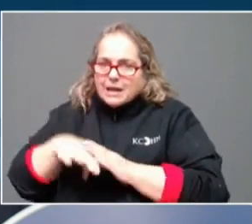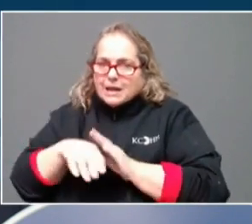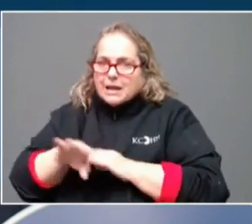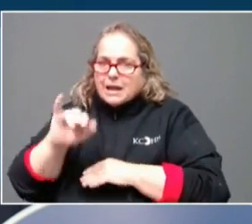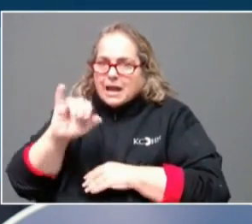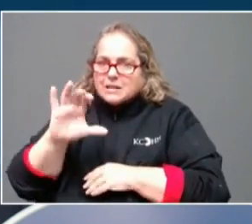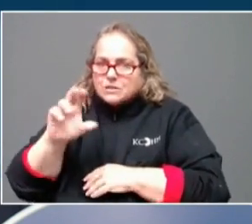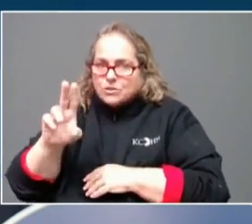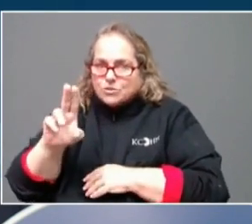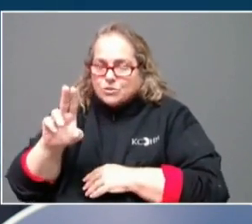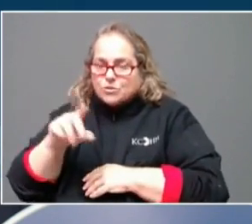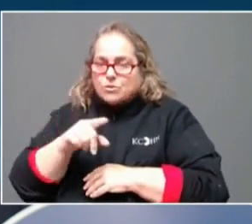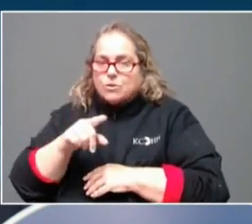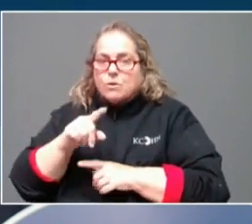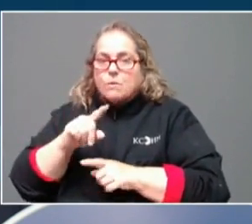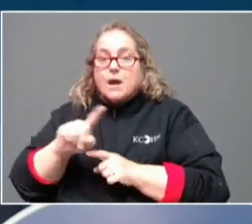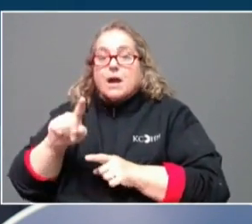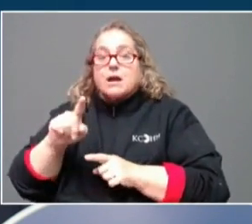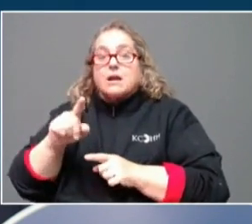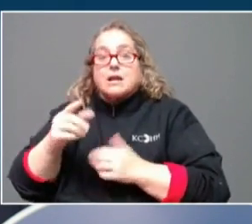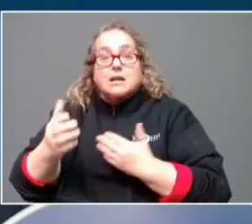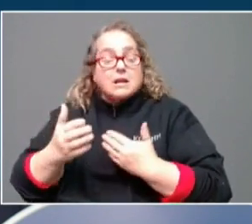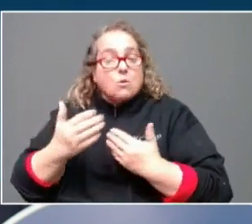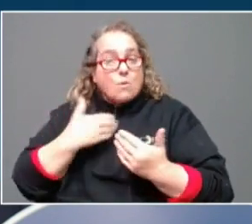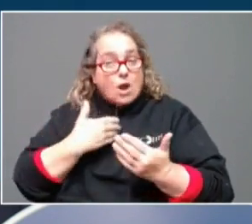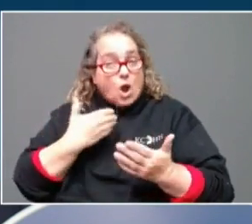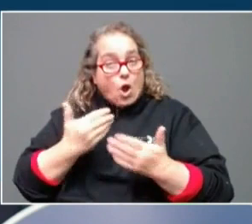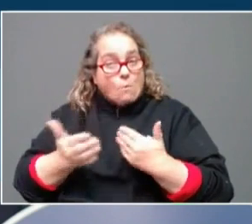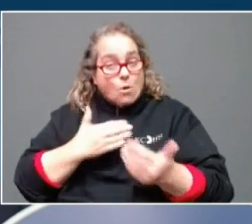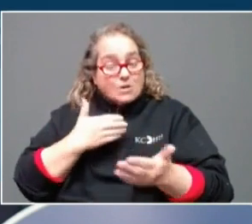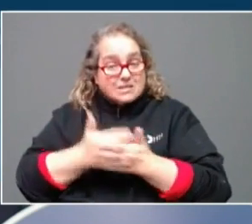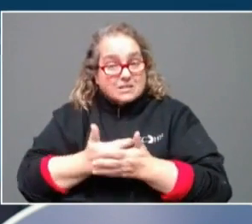total hospitalizations. There probably in regular medical and surgical beds